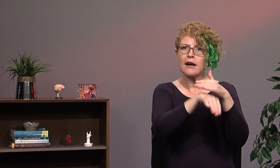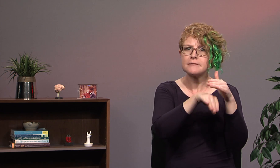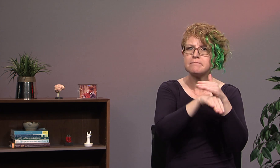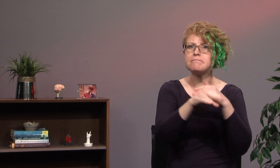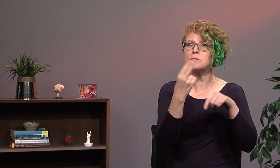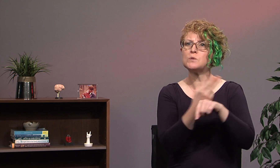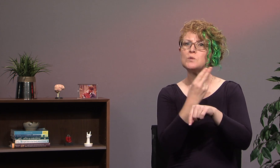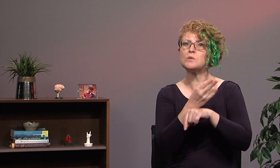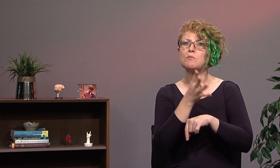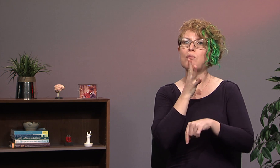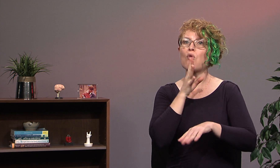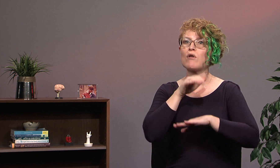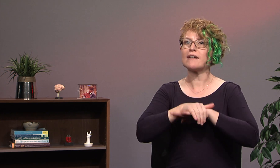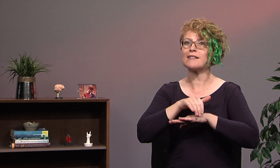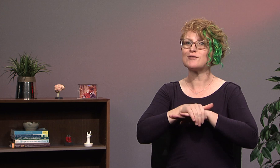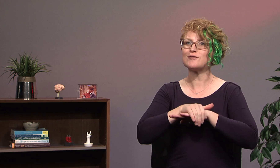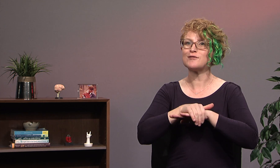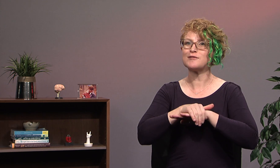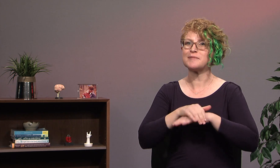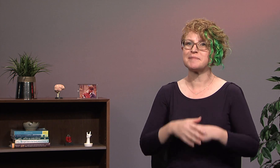who have access to and use spoken language.